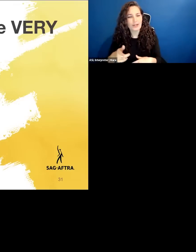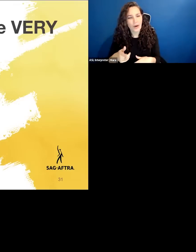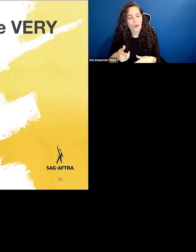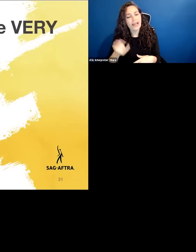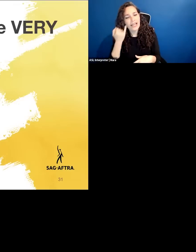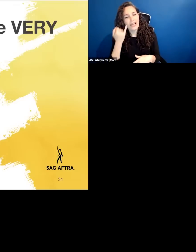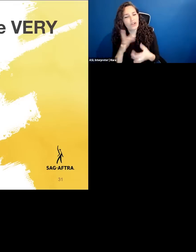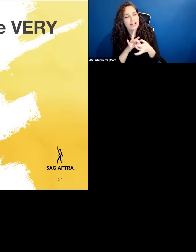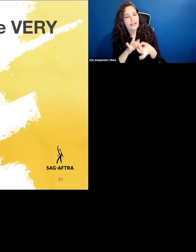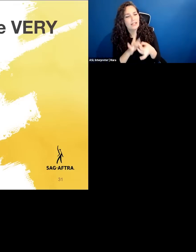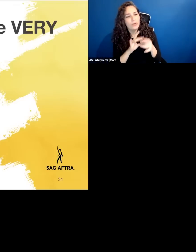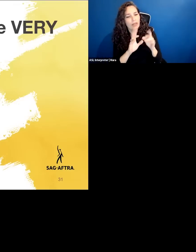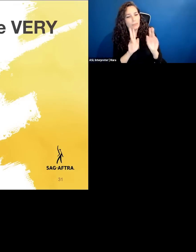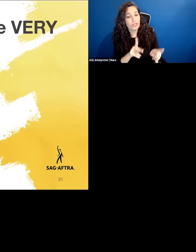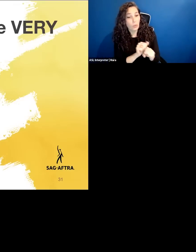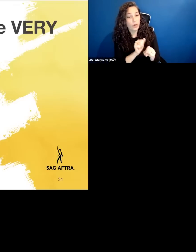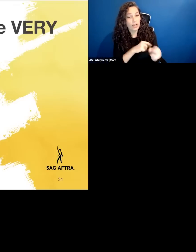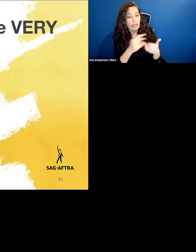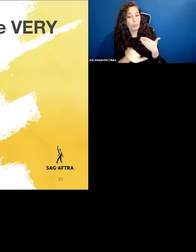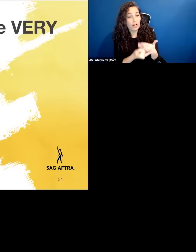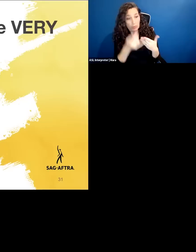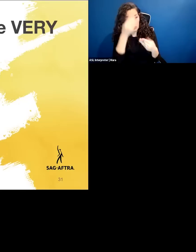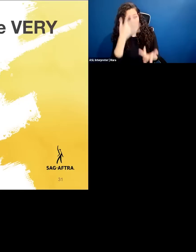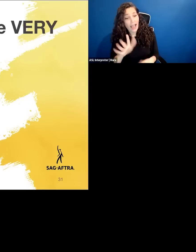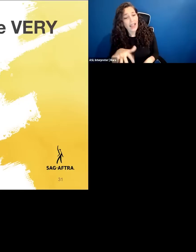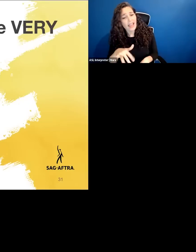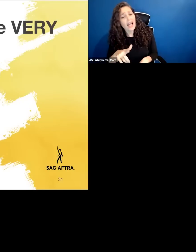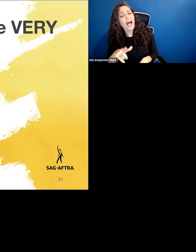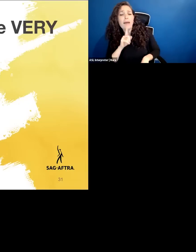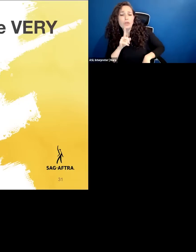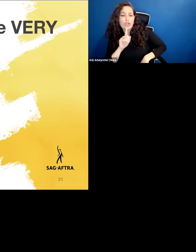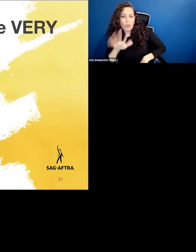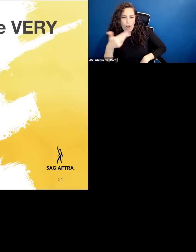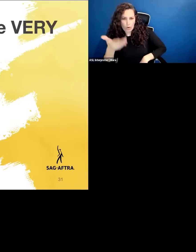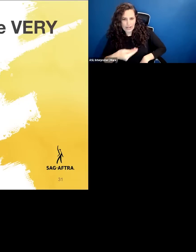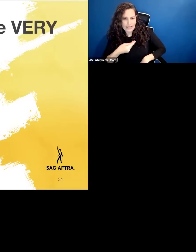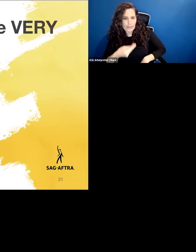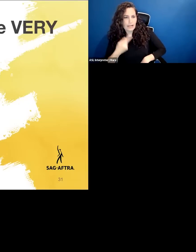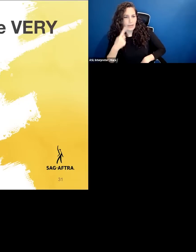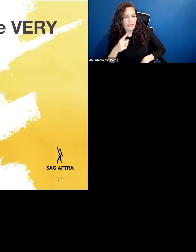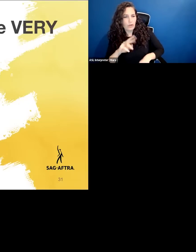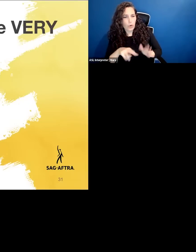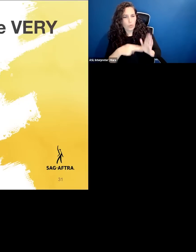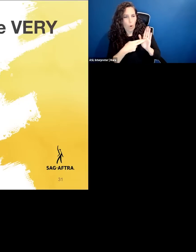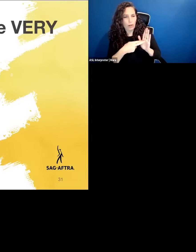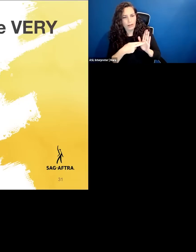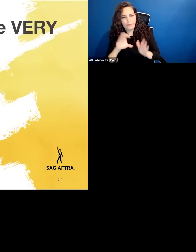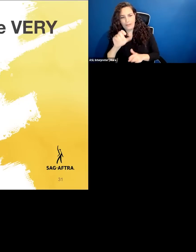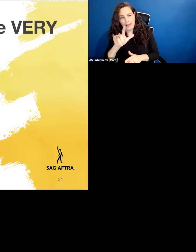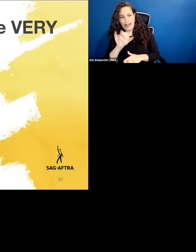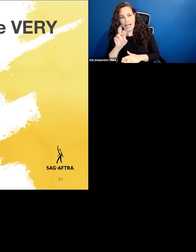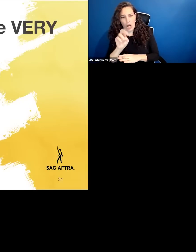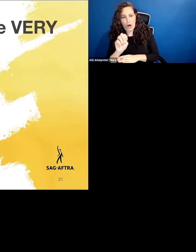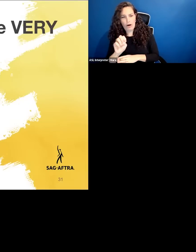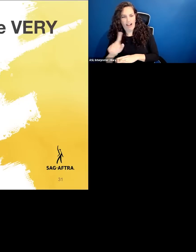"Hey, I'm sure you already submitted me for the role of Claire on 'Dead to Me', So give them credit for doing their job so it doesn't feel like you're micromanaging them.